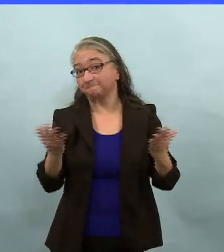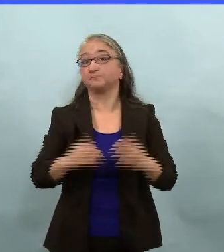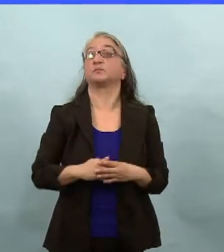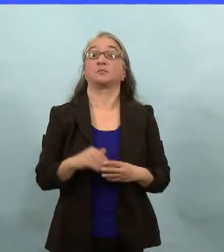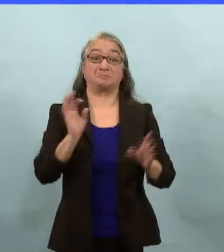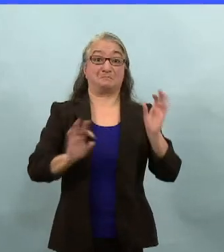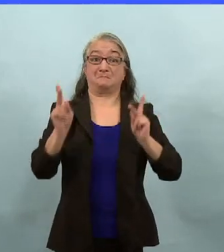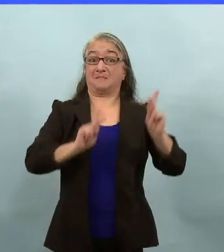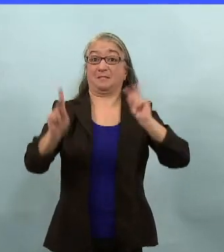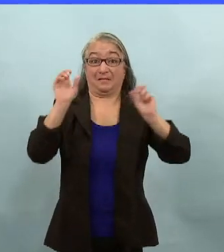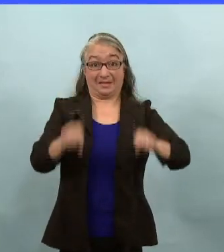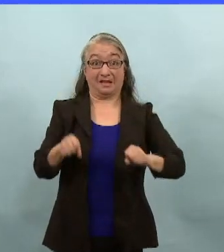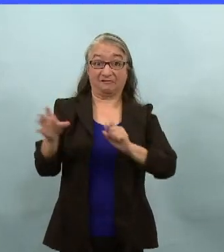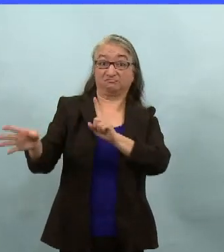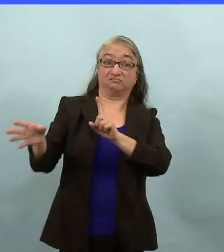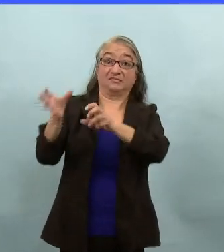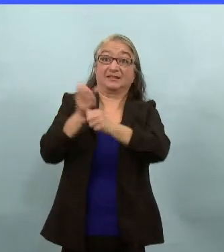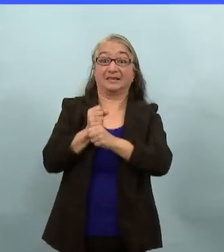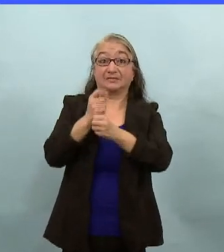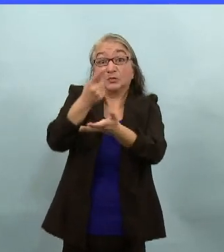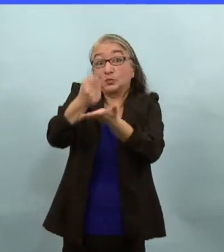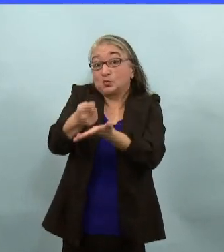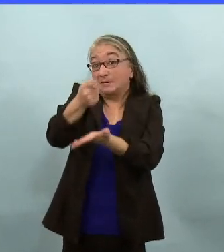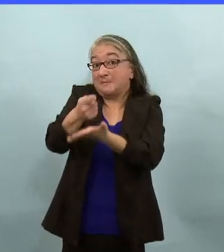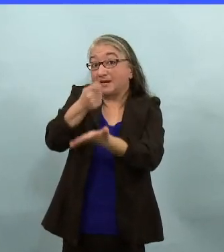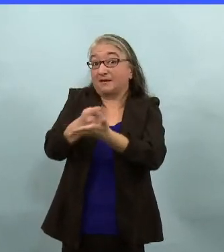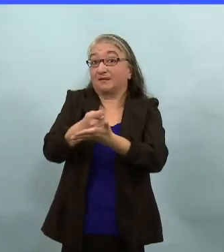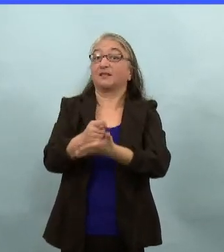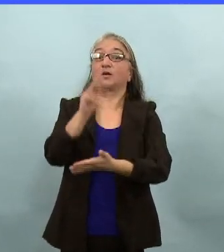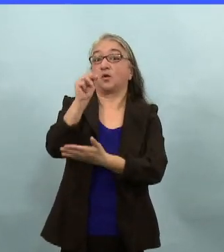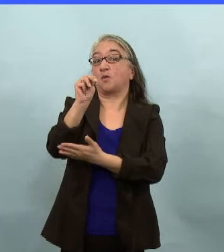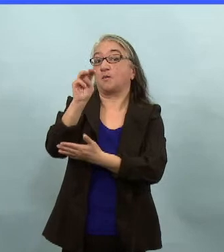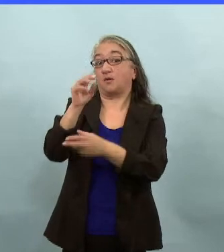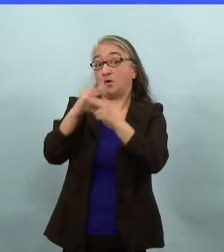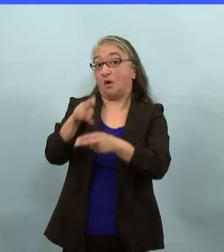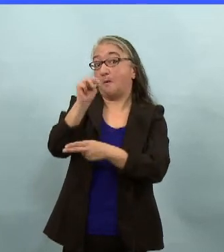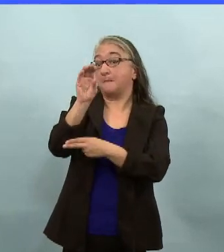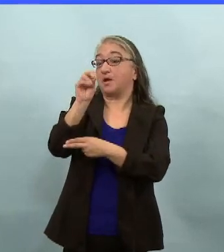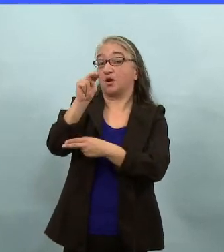right now in the future an antiviral treatment that would happen in an expeditious fashion